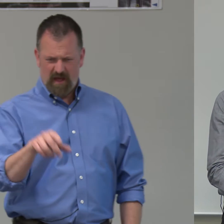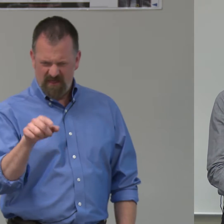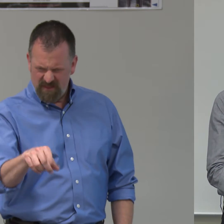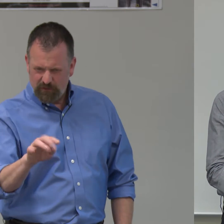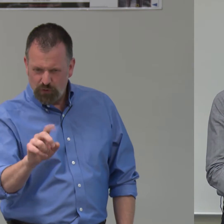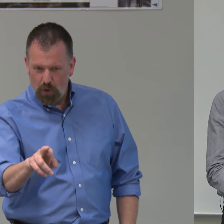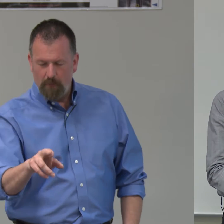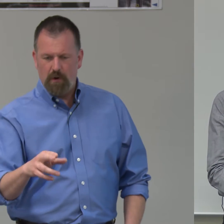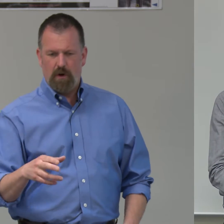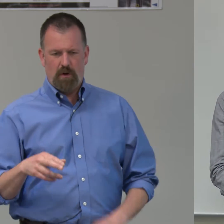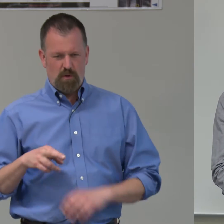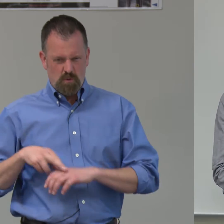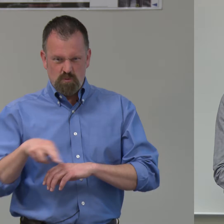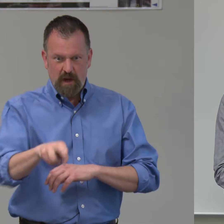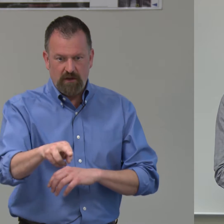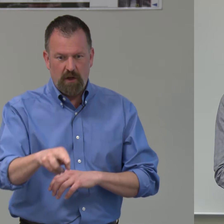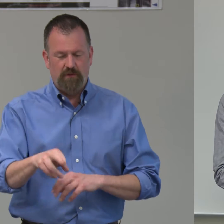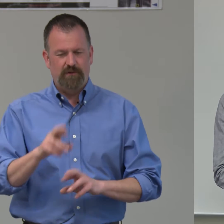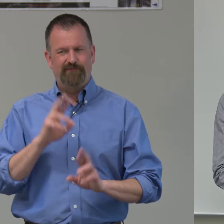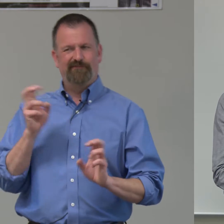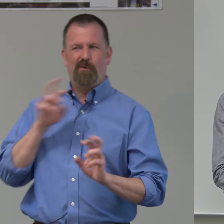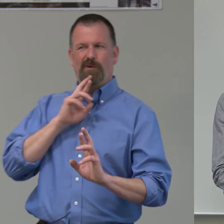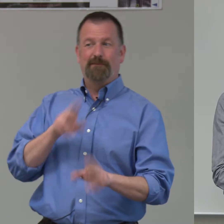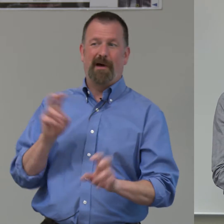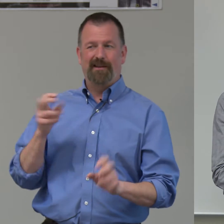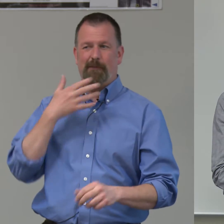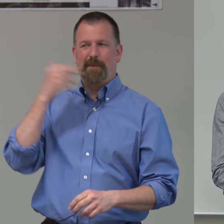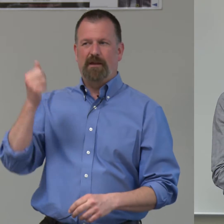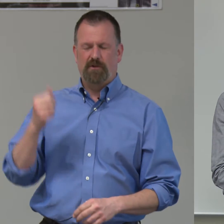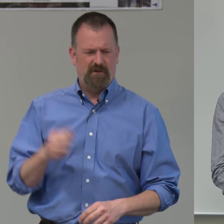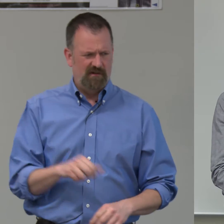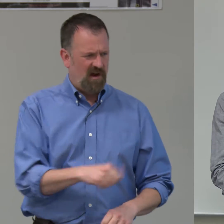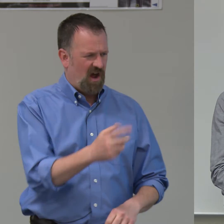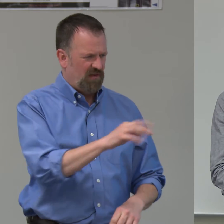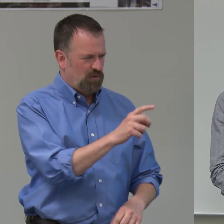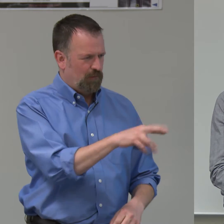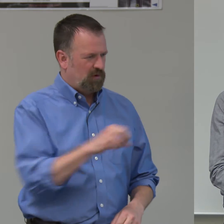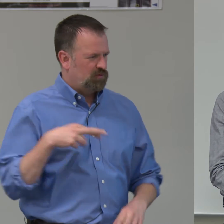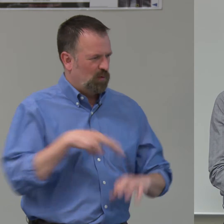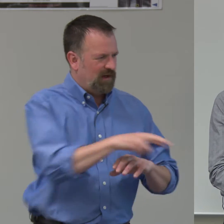very much better to radiation than did others. So there's a lot of heterogeneity,